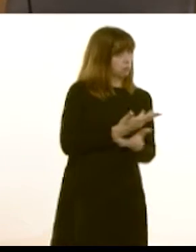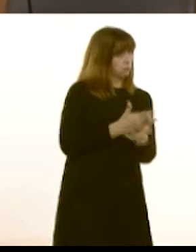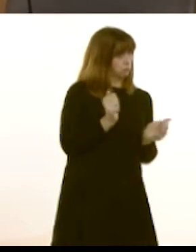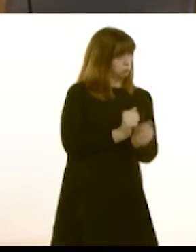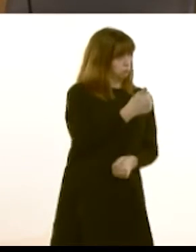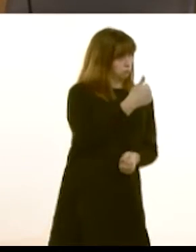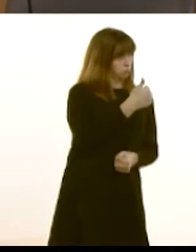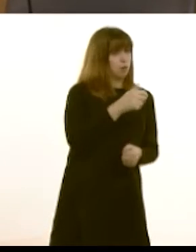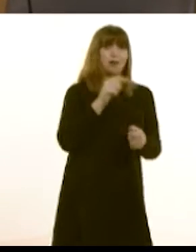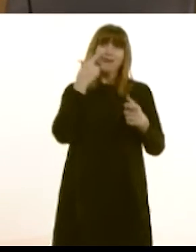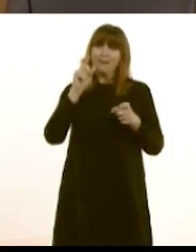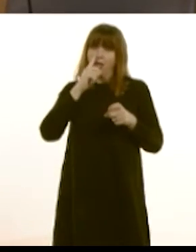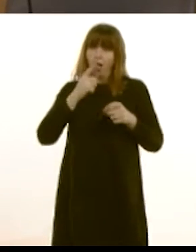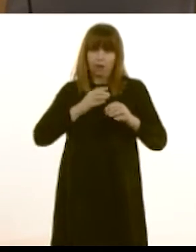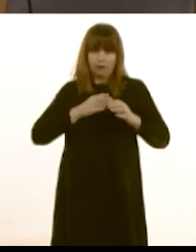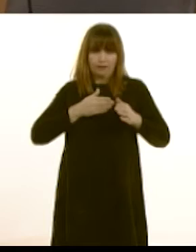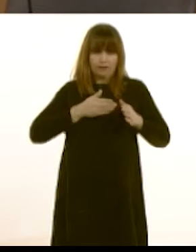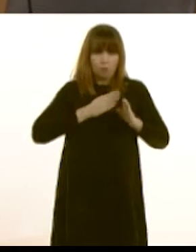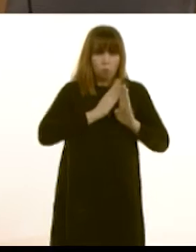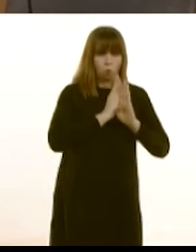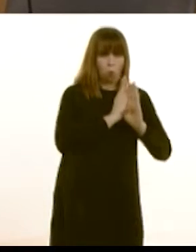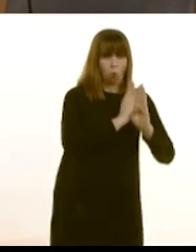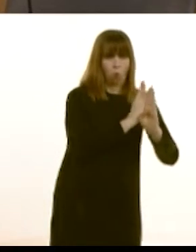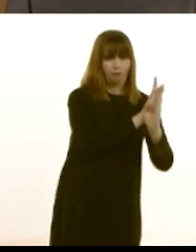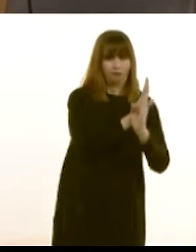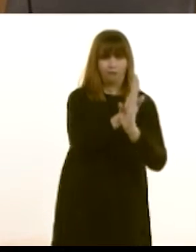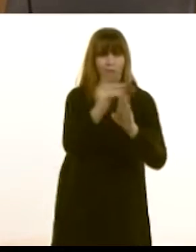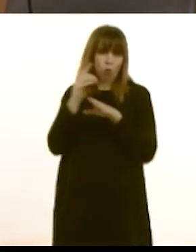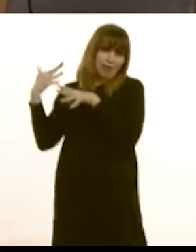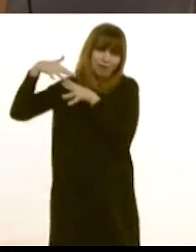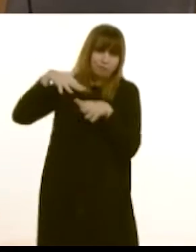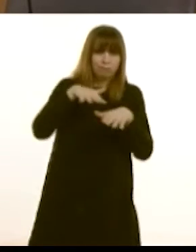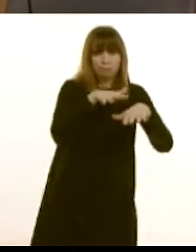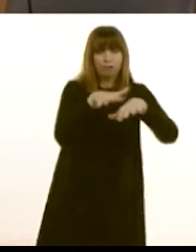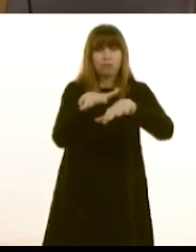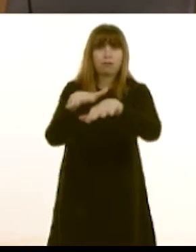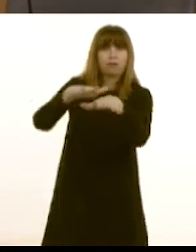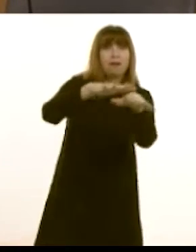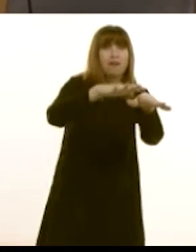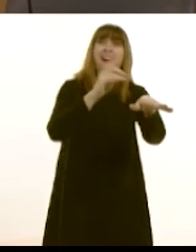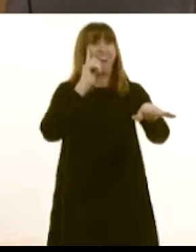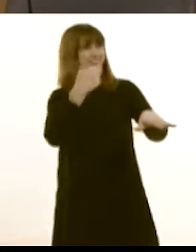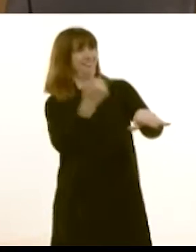canít channel a body of water and try and build walls around it all the time. The water will come up as groundwater; it has to be allowed to flood into its natural